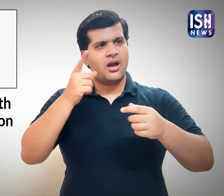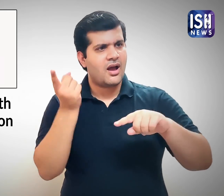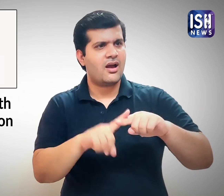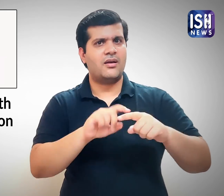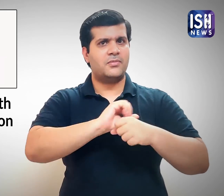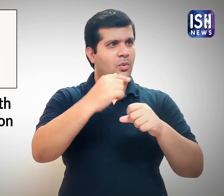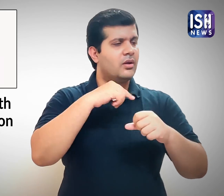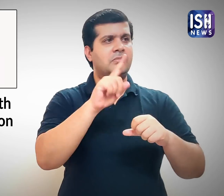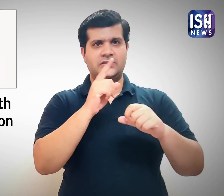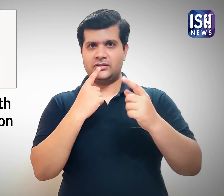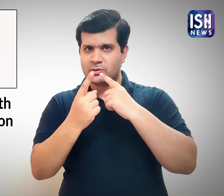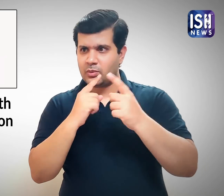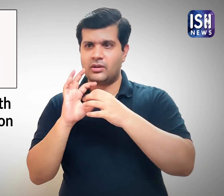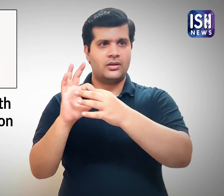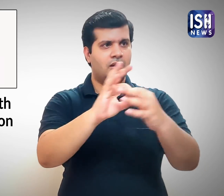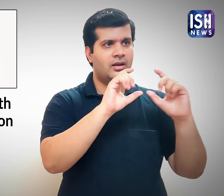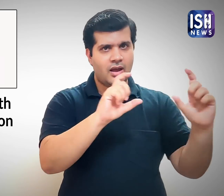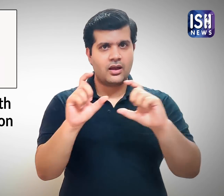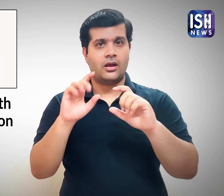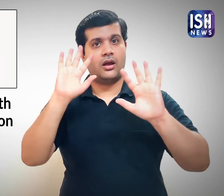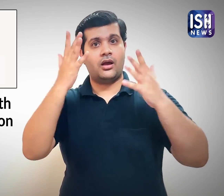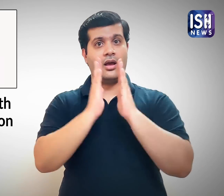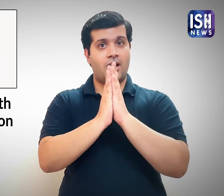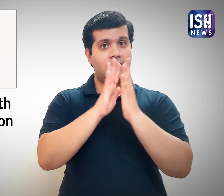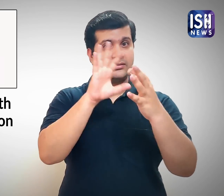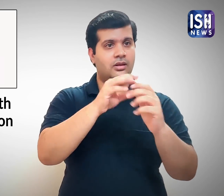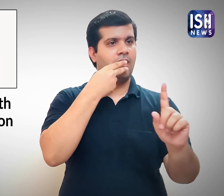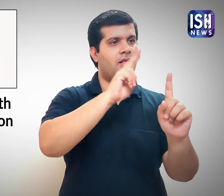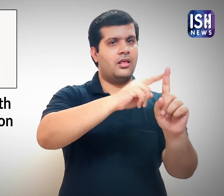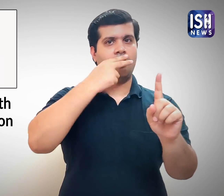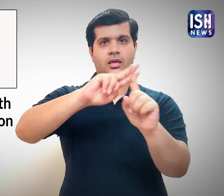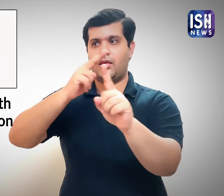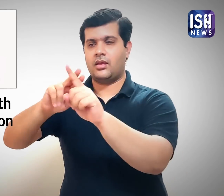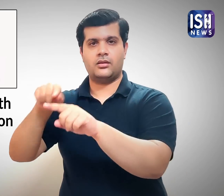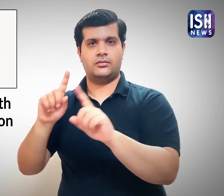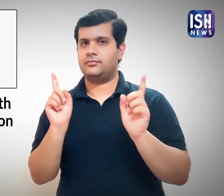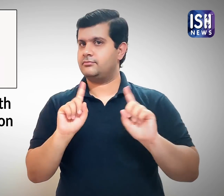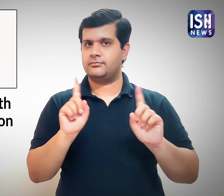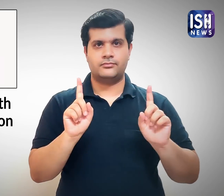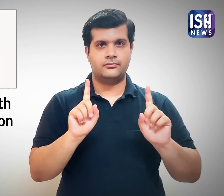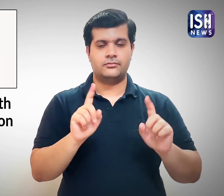We must remain united and care for each other, instead of targeting communities.